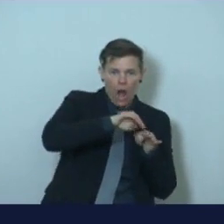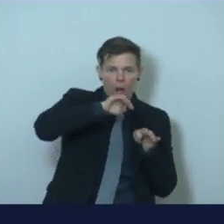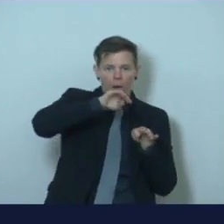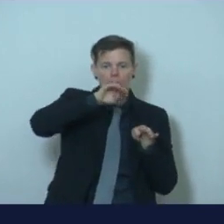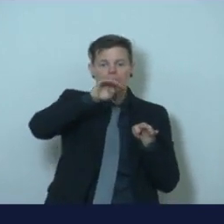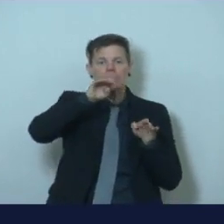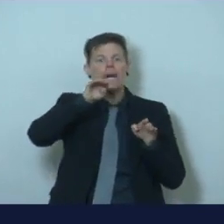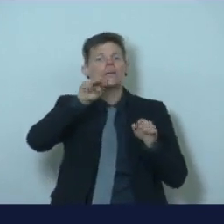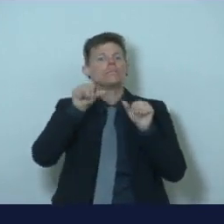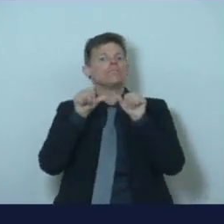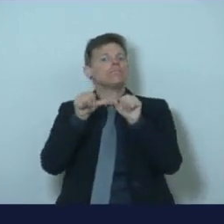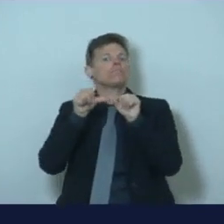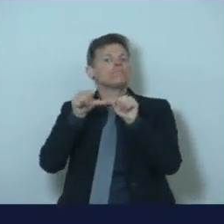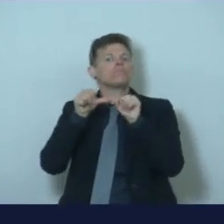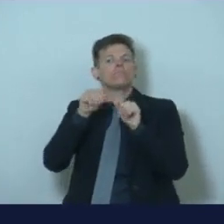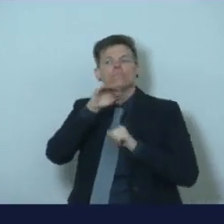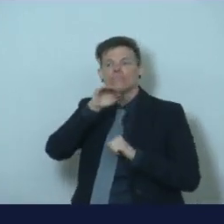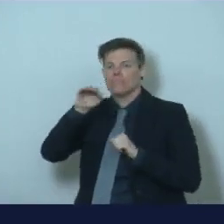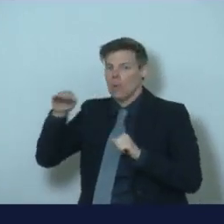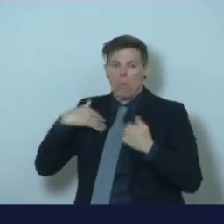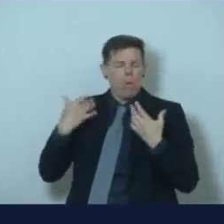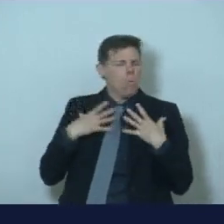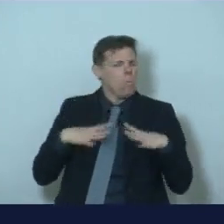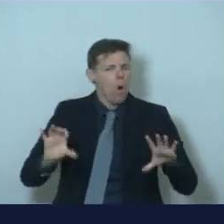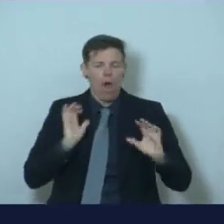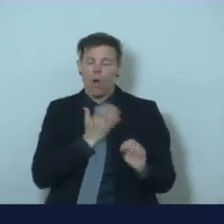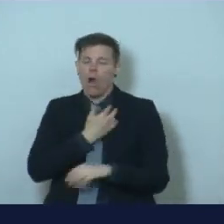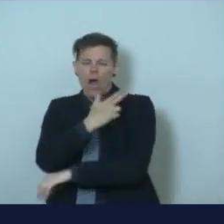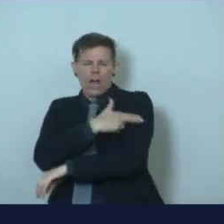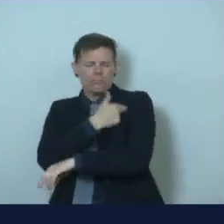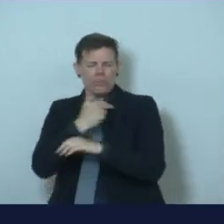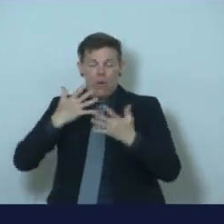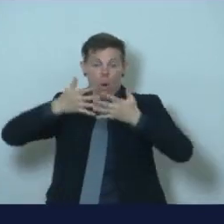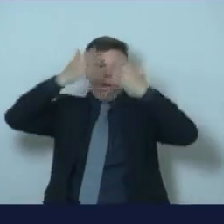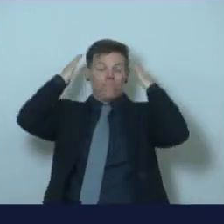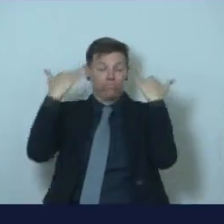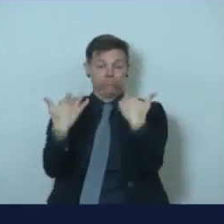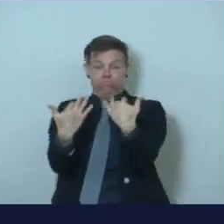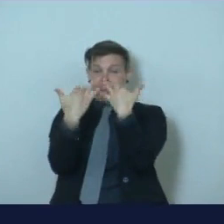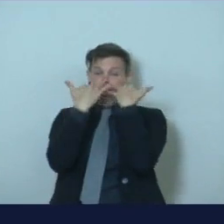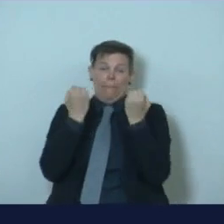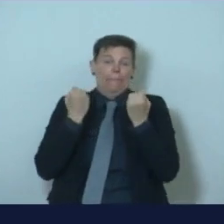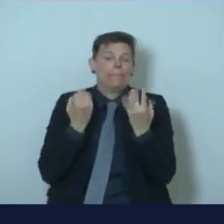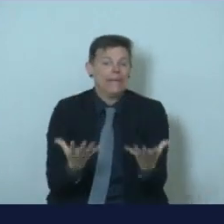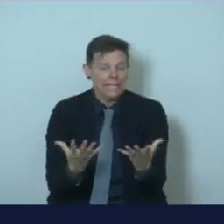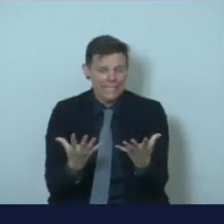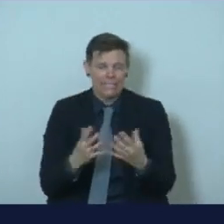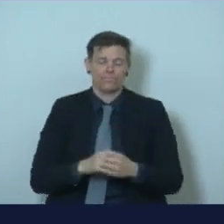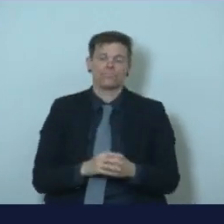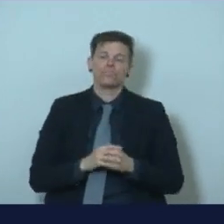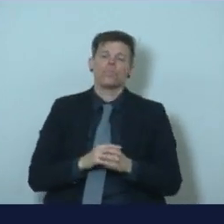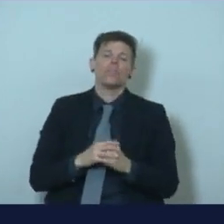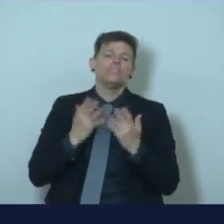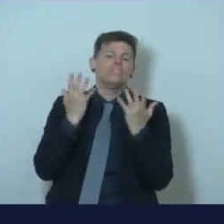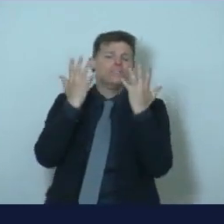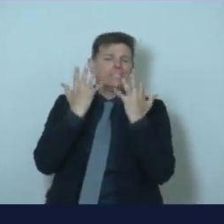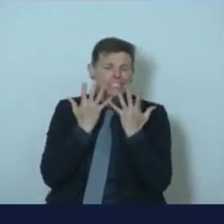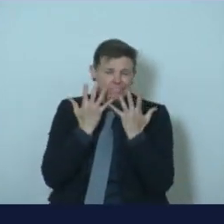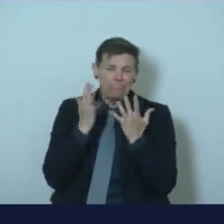SPREAD SO WE CAN MANAGE THIS NUMBER. TO MAKE SURE THAT WE DONE OVERWHELM THE HEALTH CARE SYSTEM.